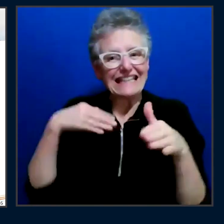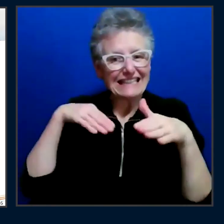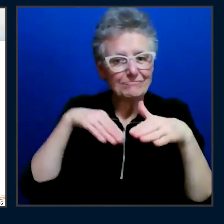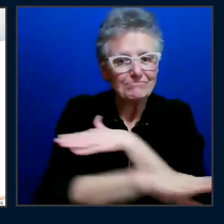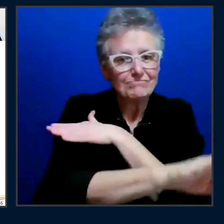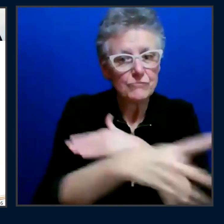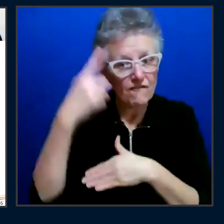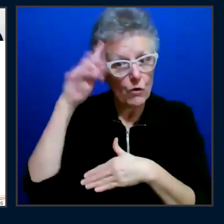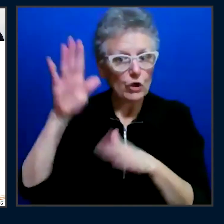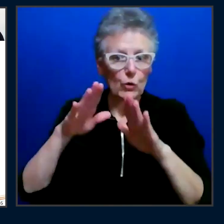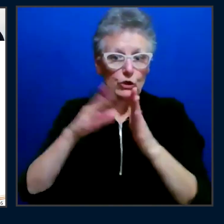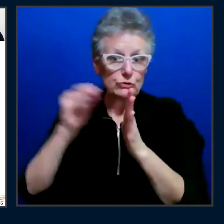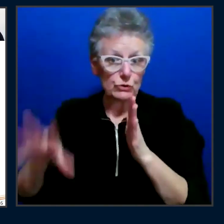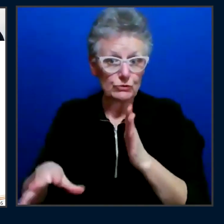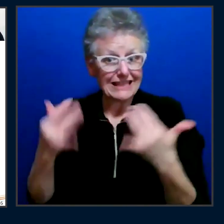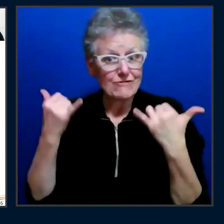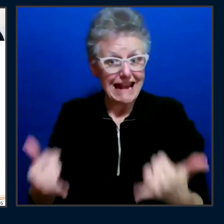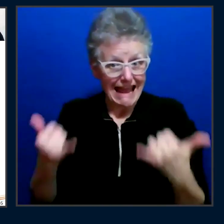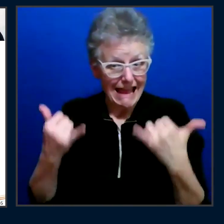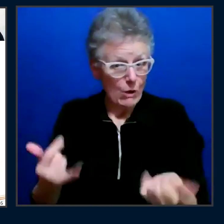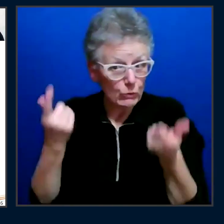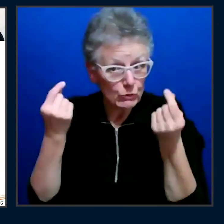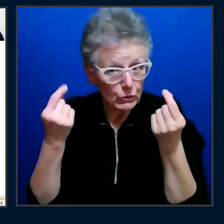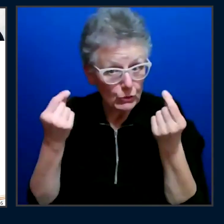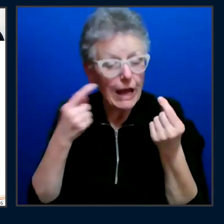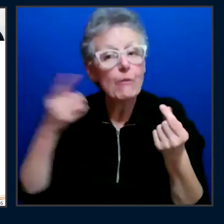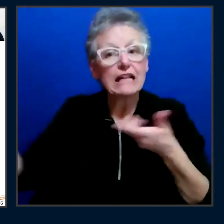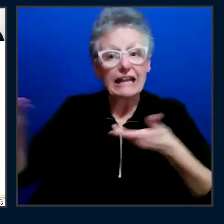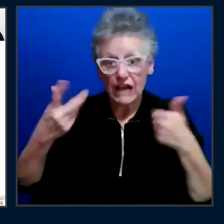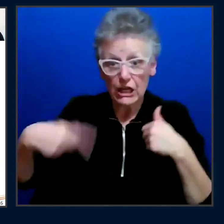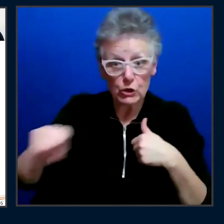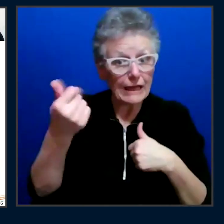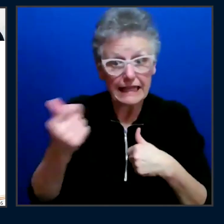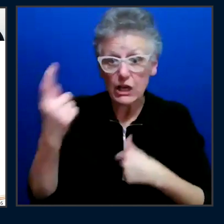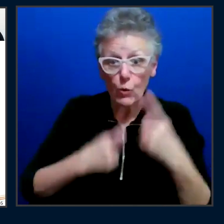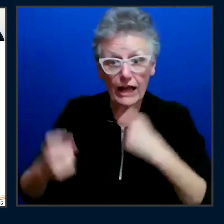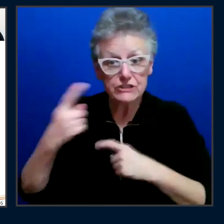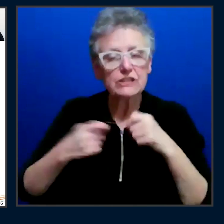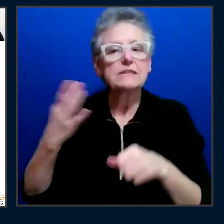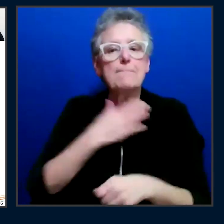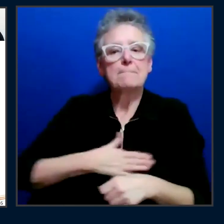to your students. So at this time, I will invite you